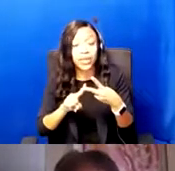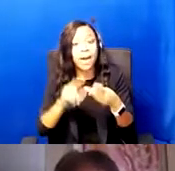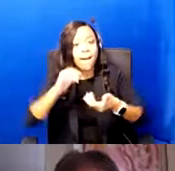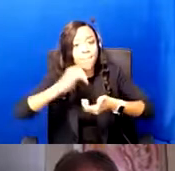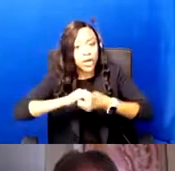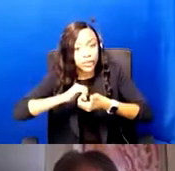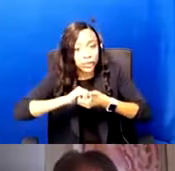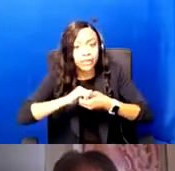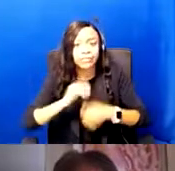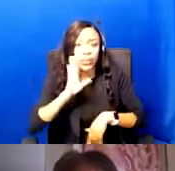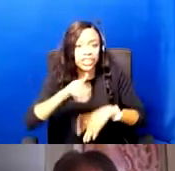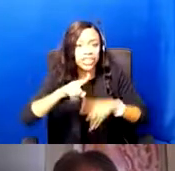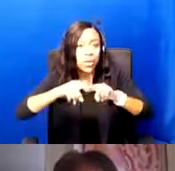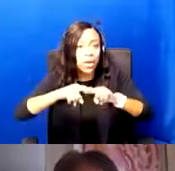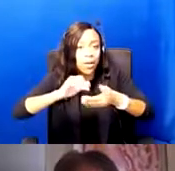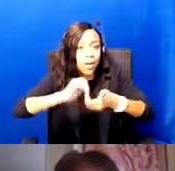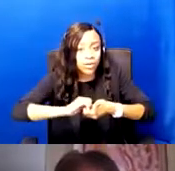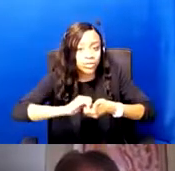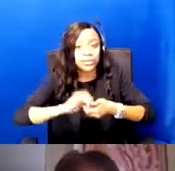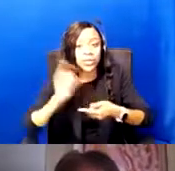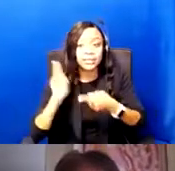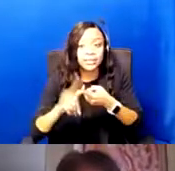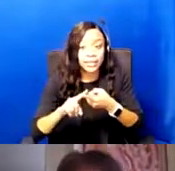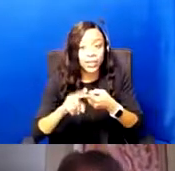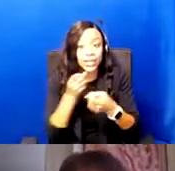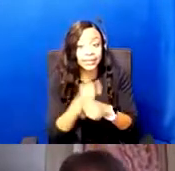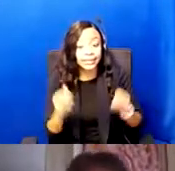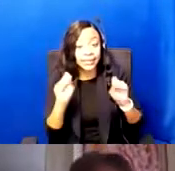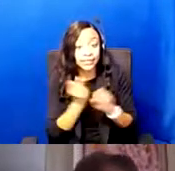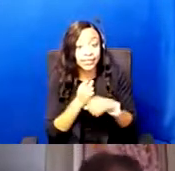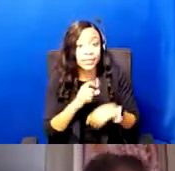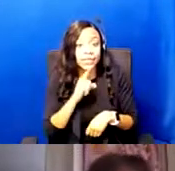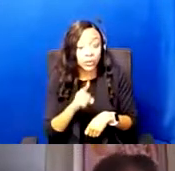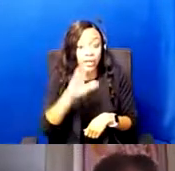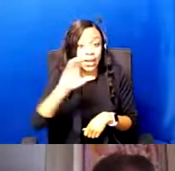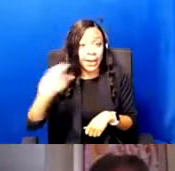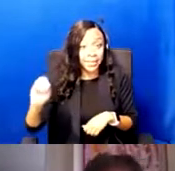in this time until it's safe to bring companies back is forge those partnerships,